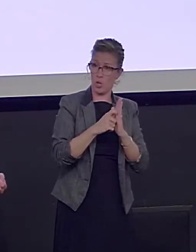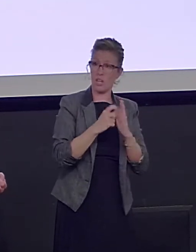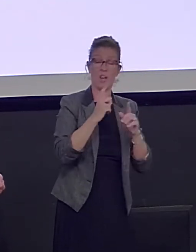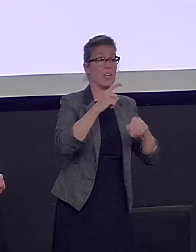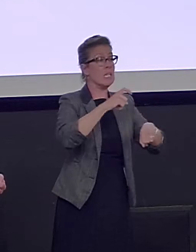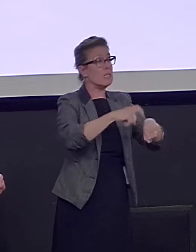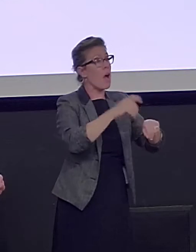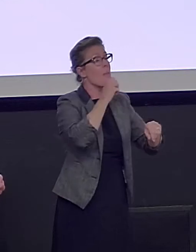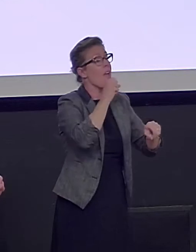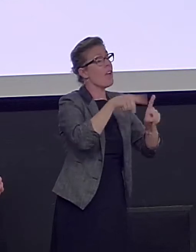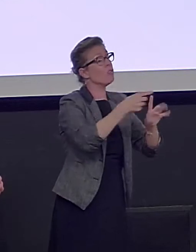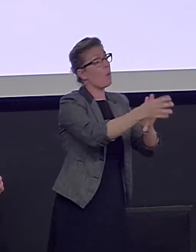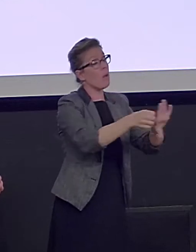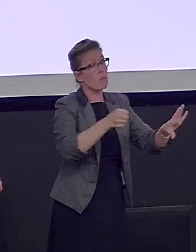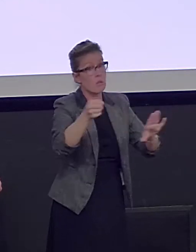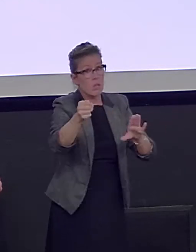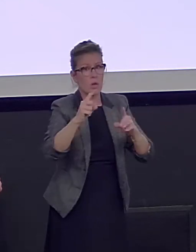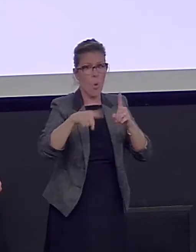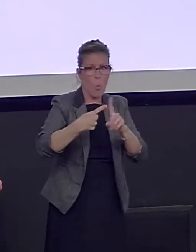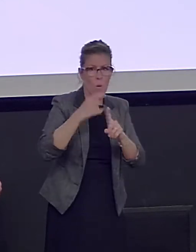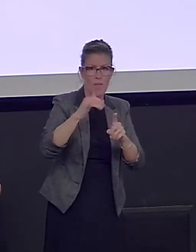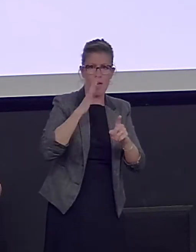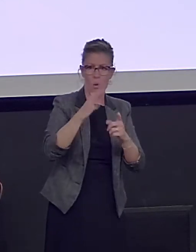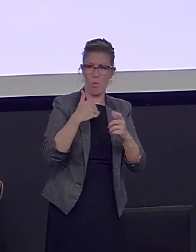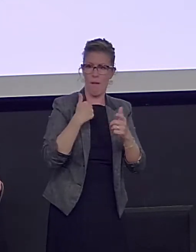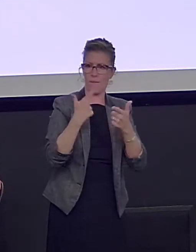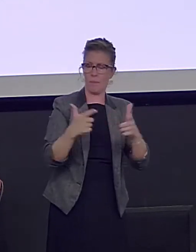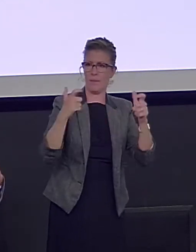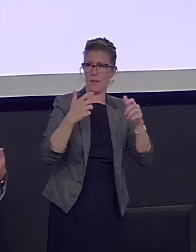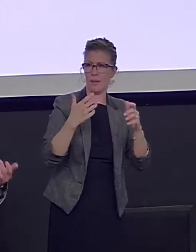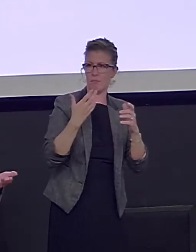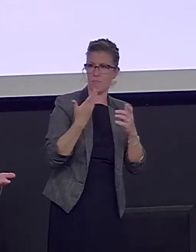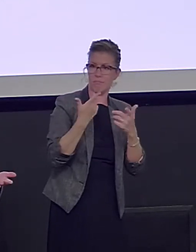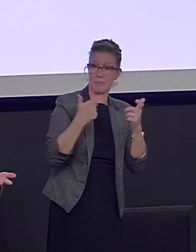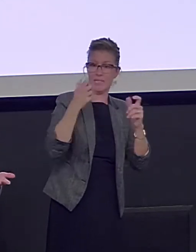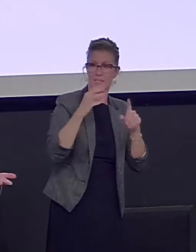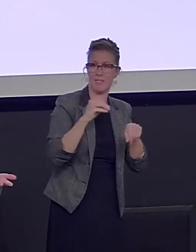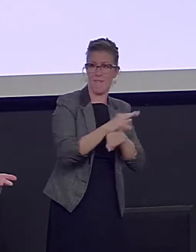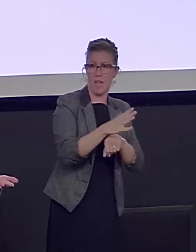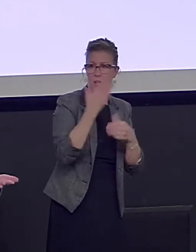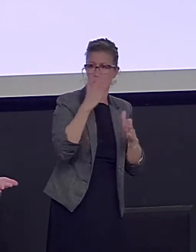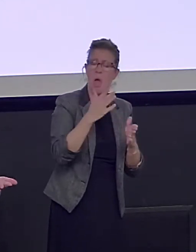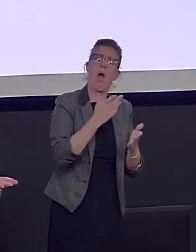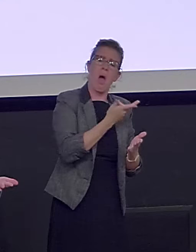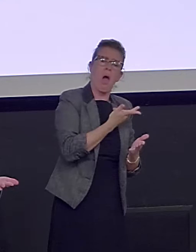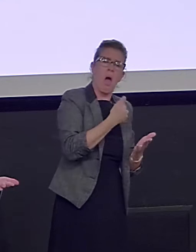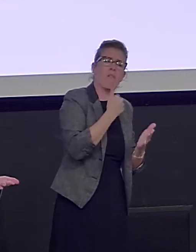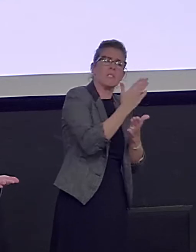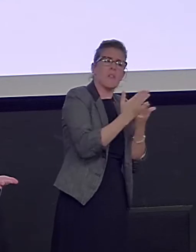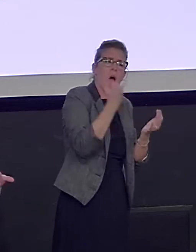the greatest effect. And so while we had some notion about that,